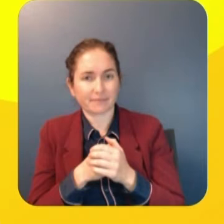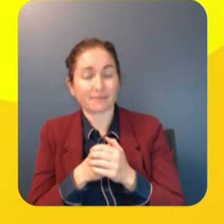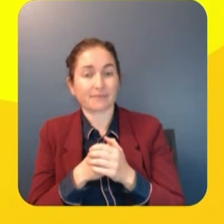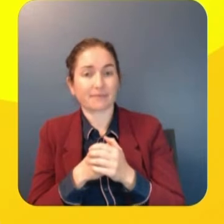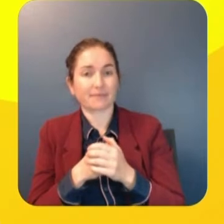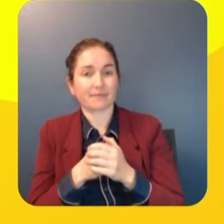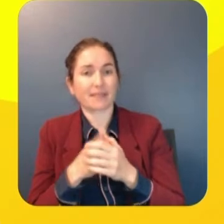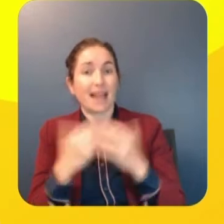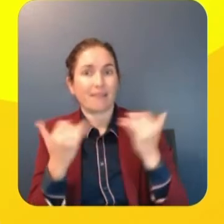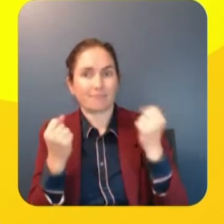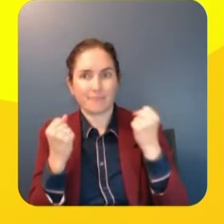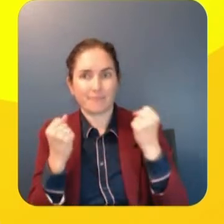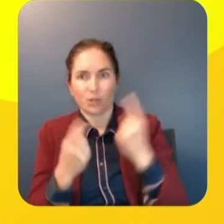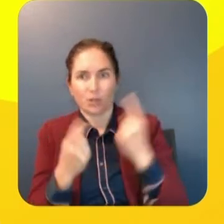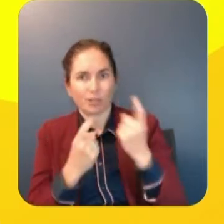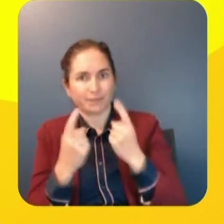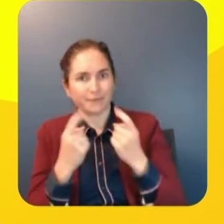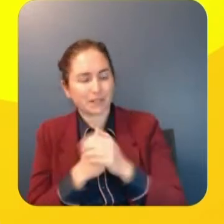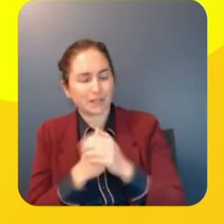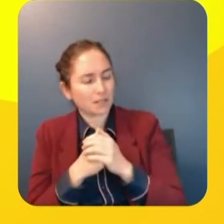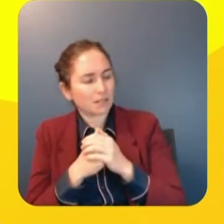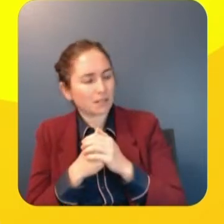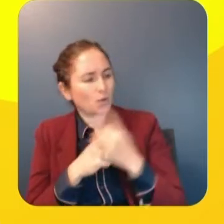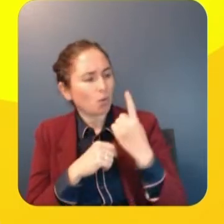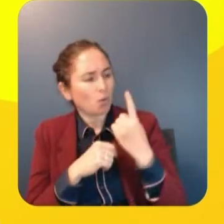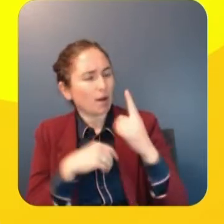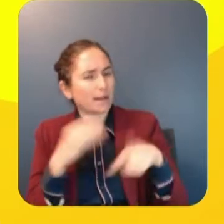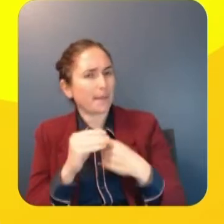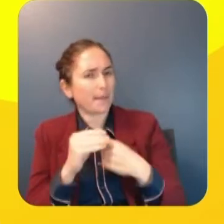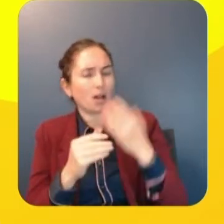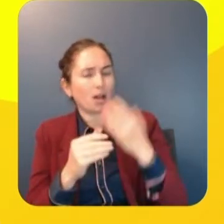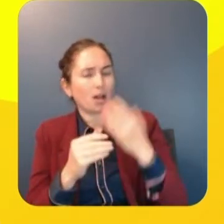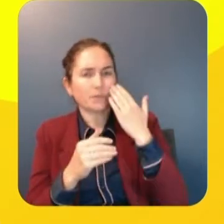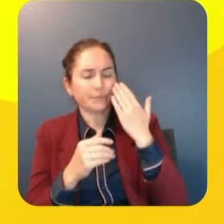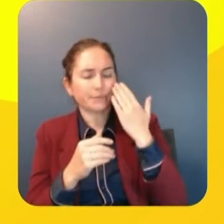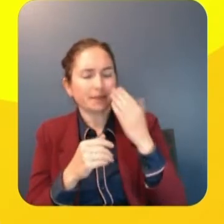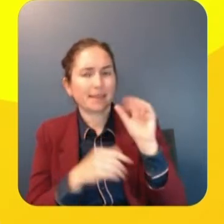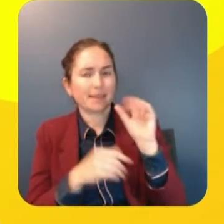So, one around the (UNKNOWN) report and inclusive leadership.